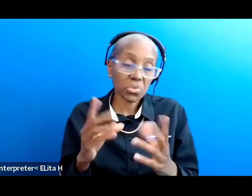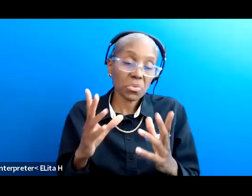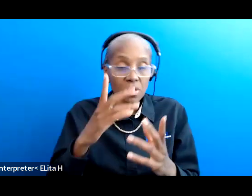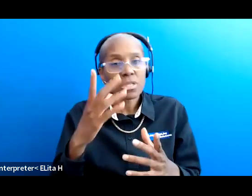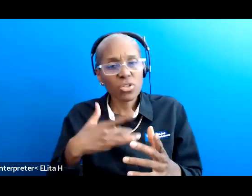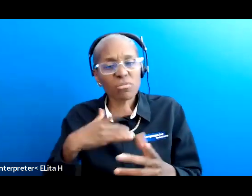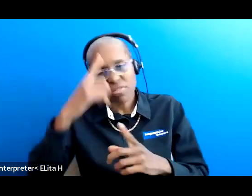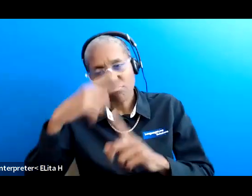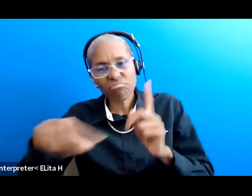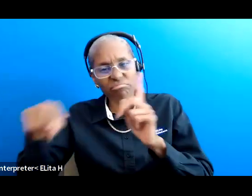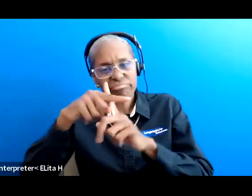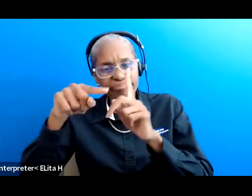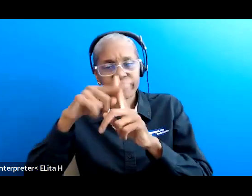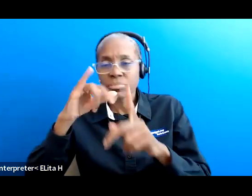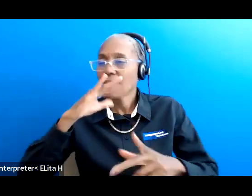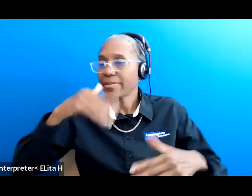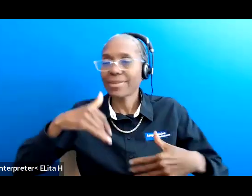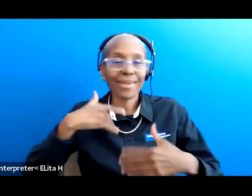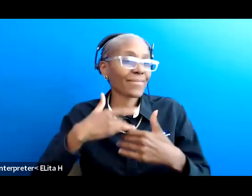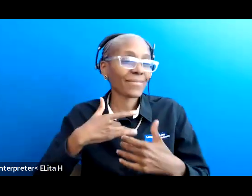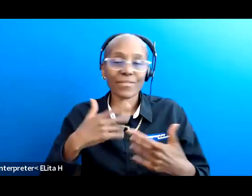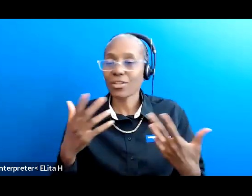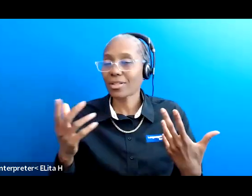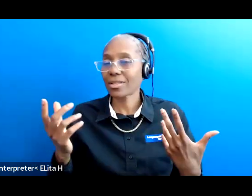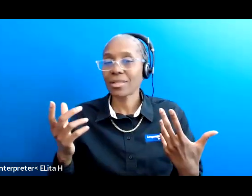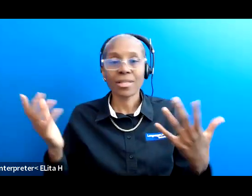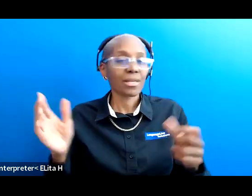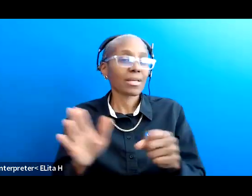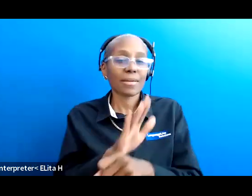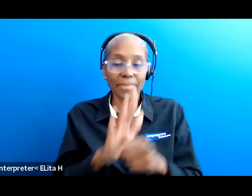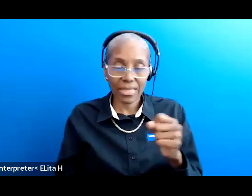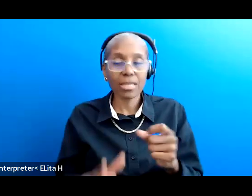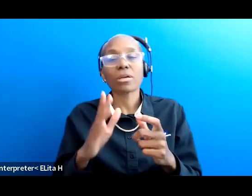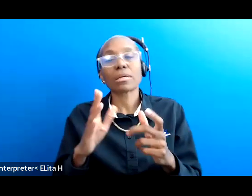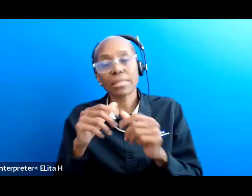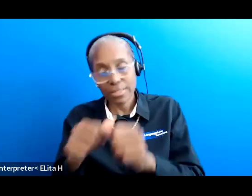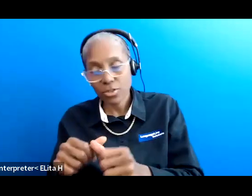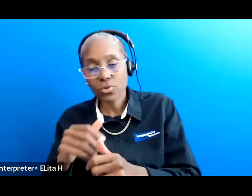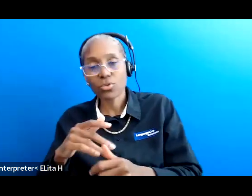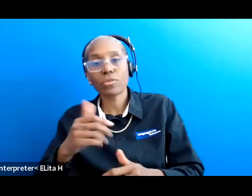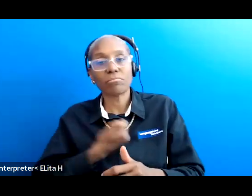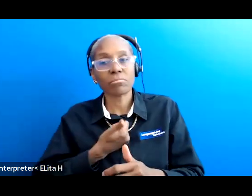With an incomplete injury, you should remain optimistic. If you are able to walk, that is certainly going to